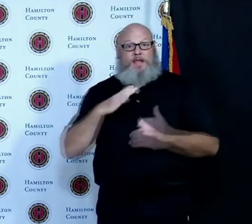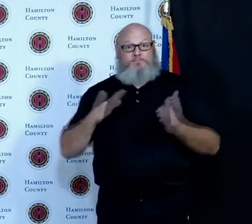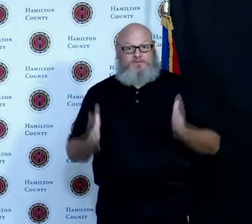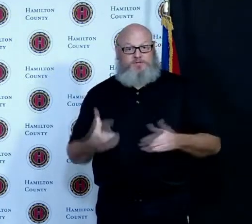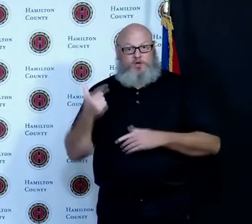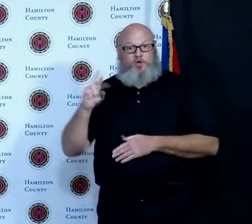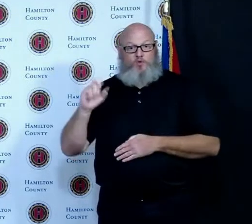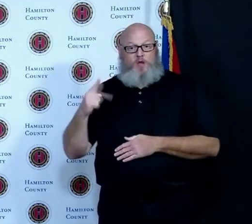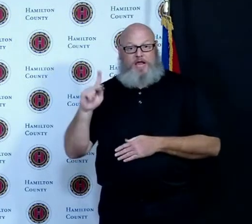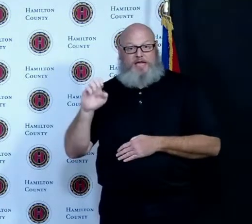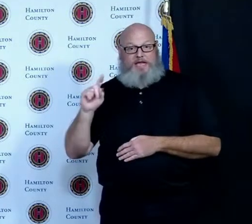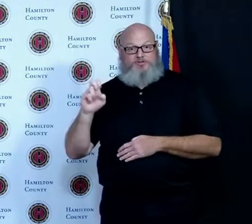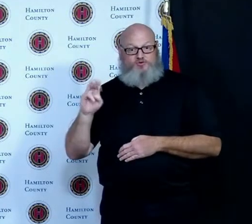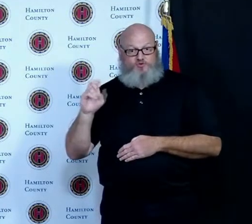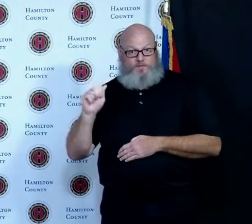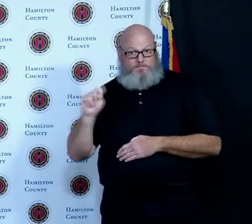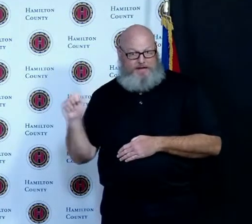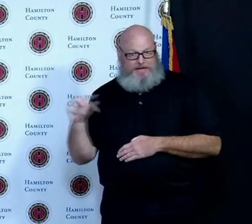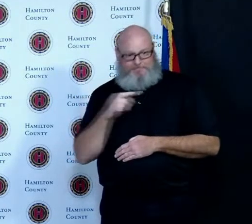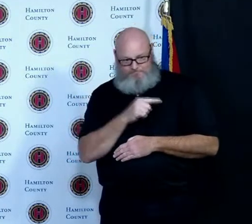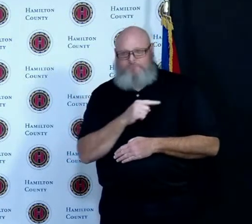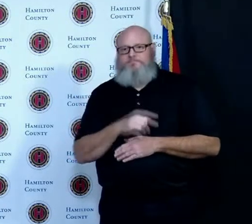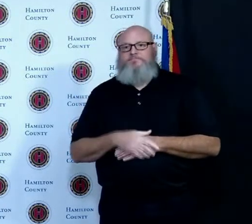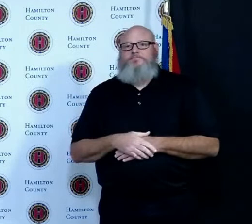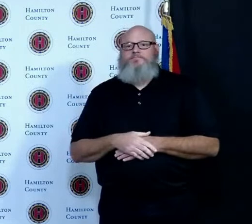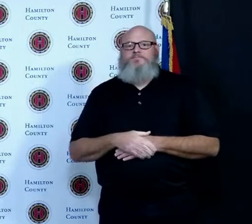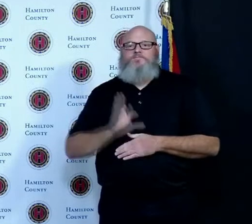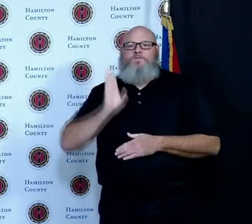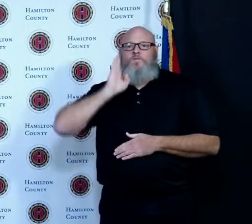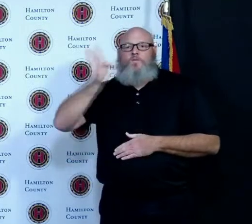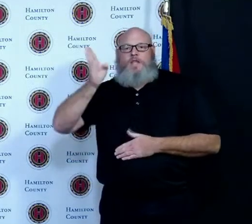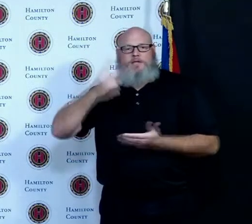to talk about the numbers and the trends and we have